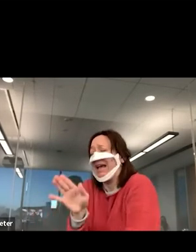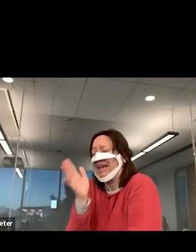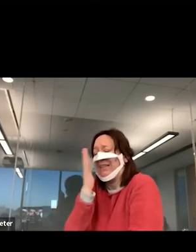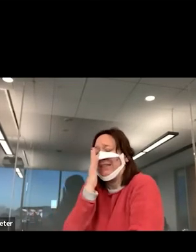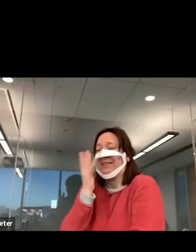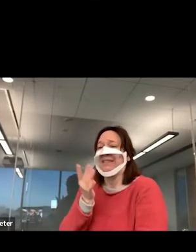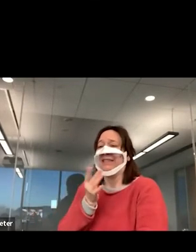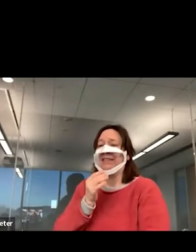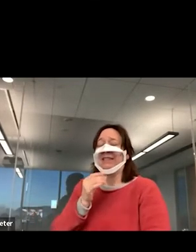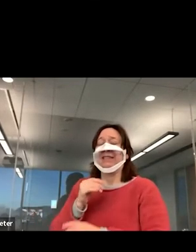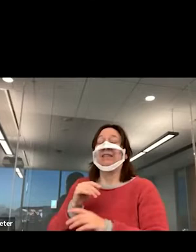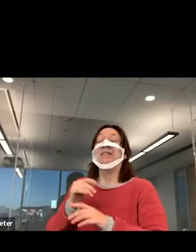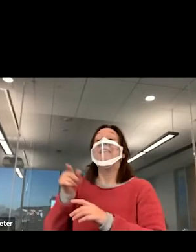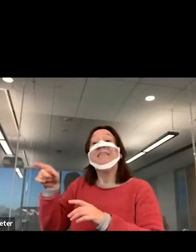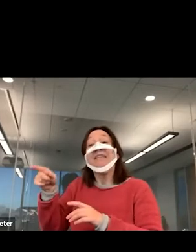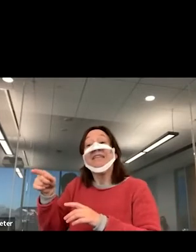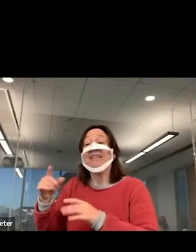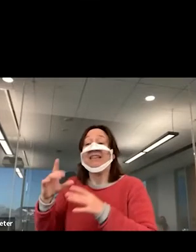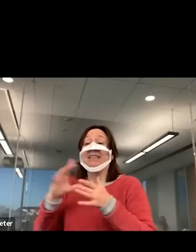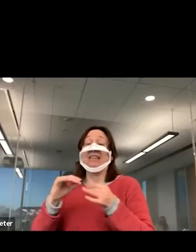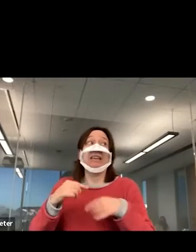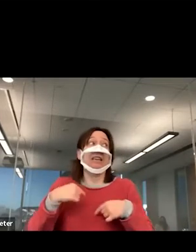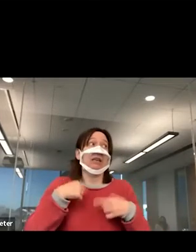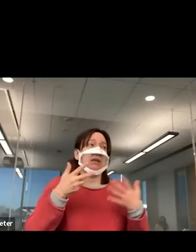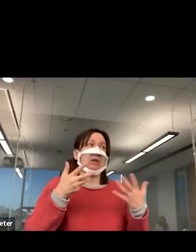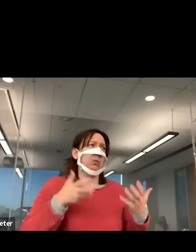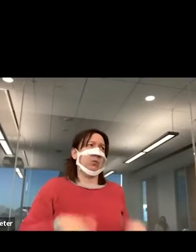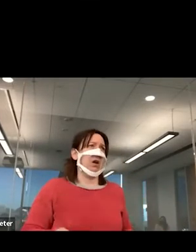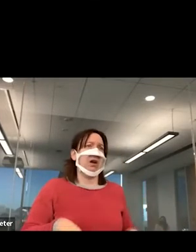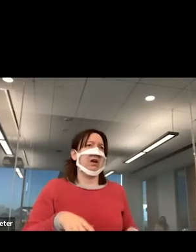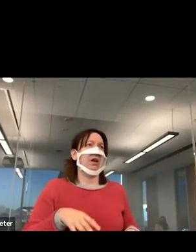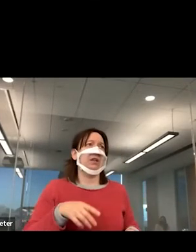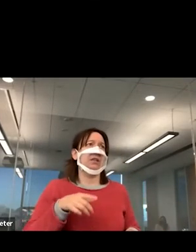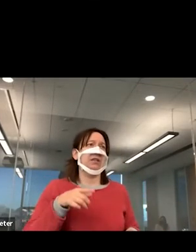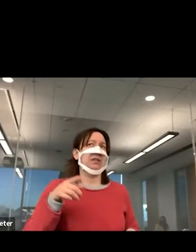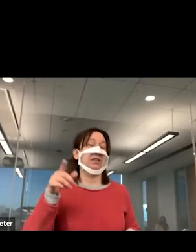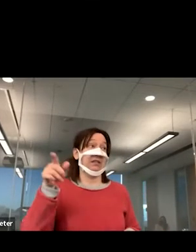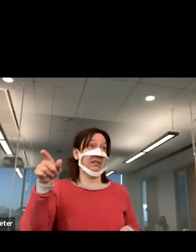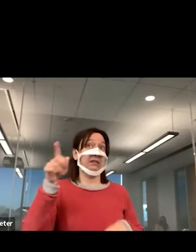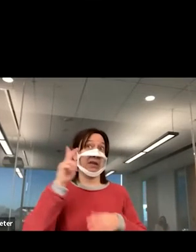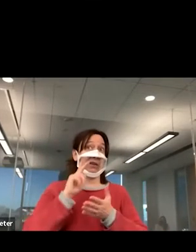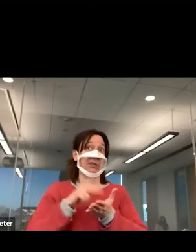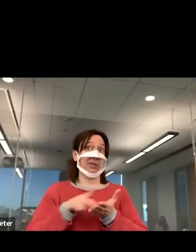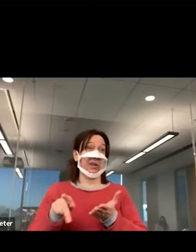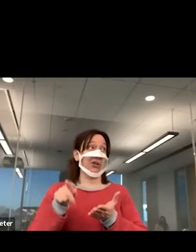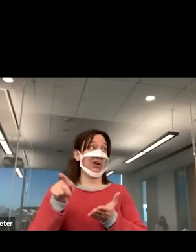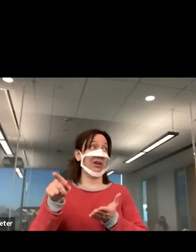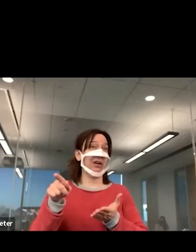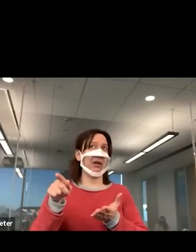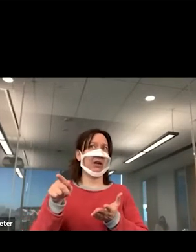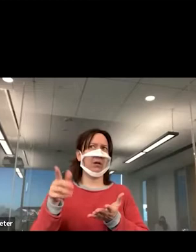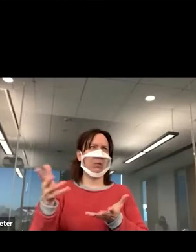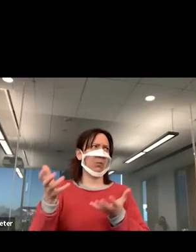actually tell me that he didn't want to give a secretary the accommodation she needed which